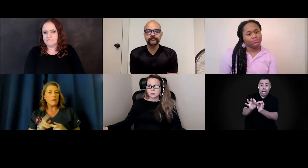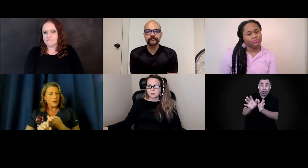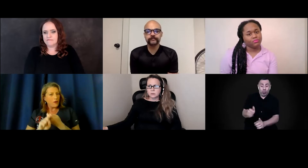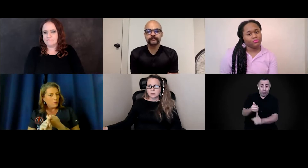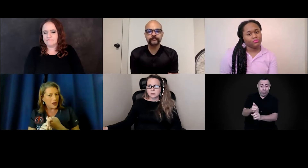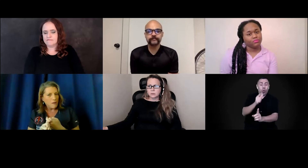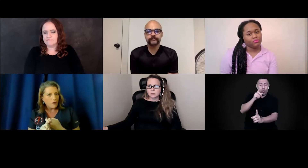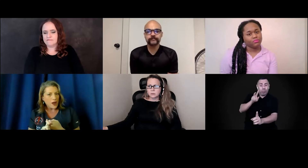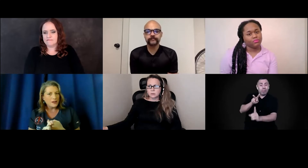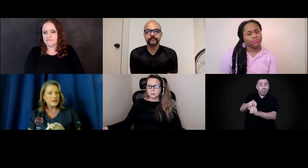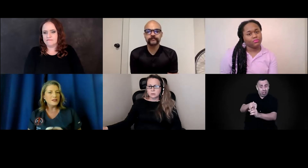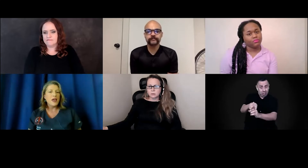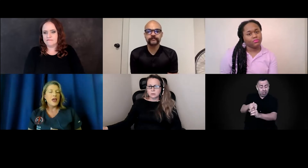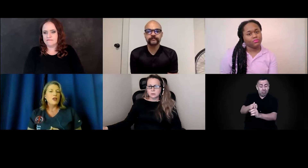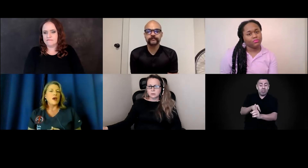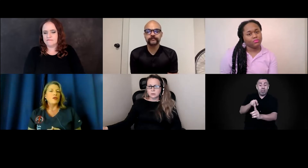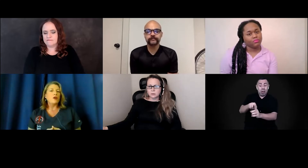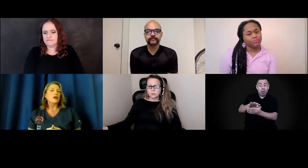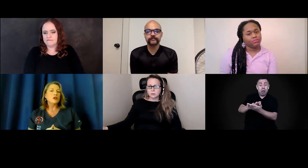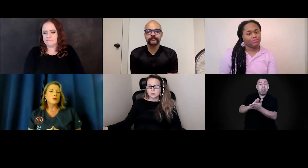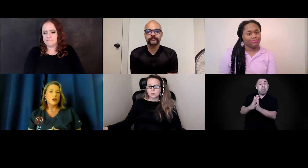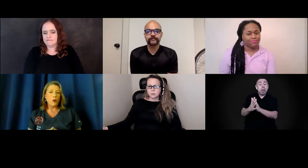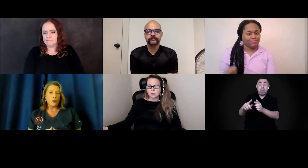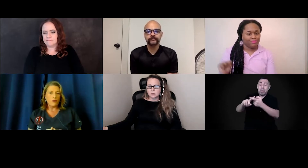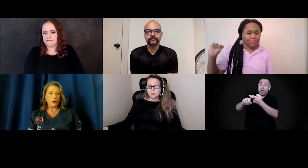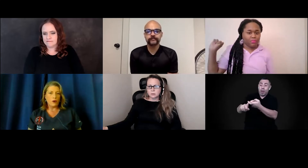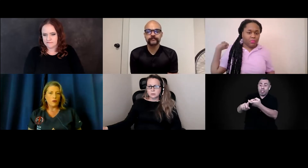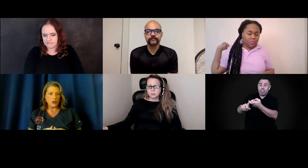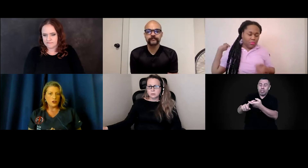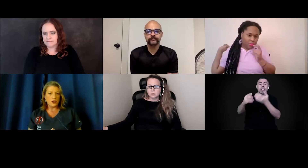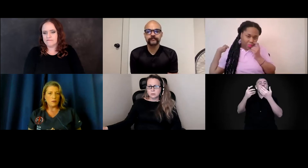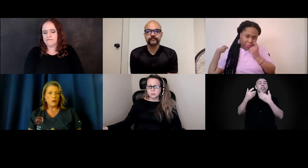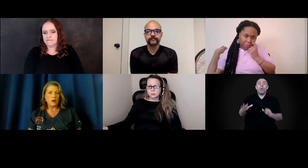may become friends, that they're not chosen for friendship.